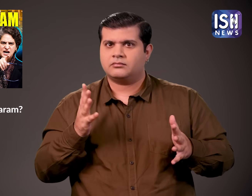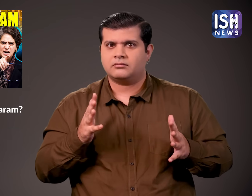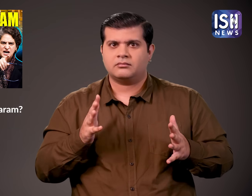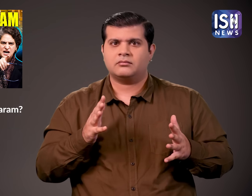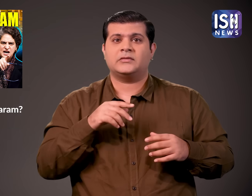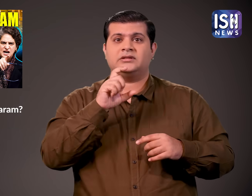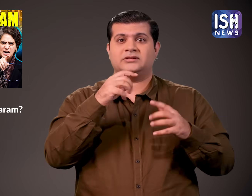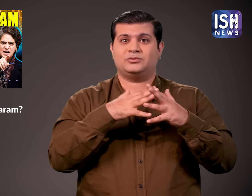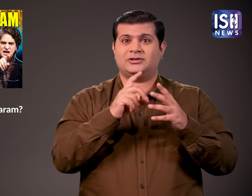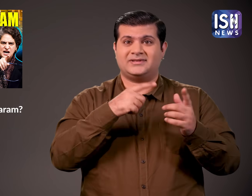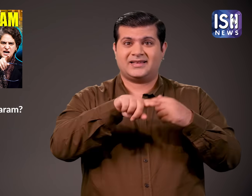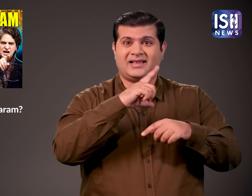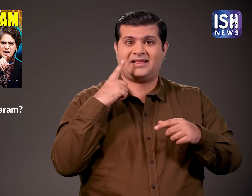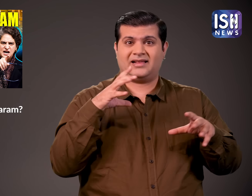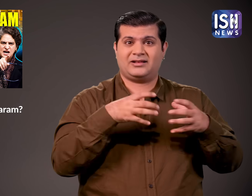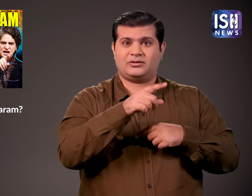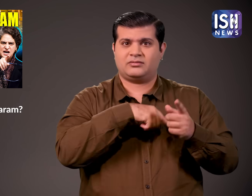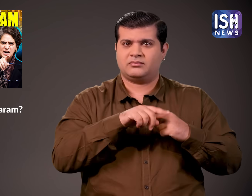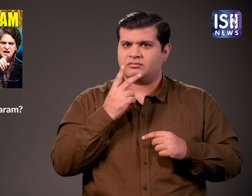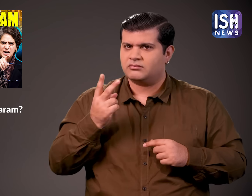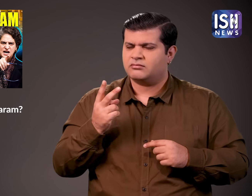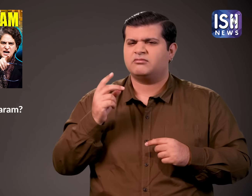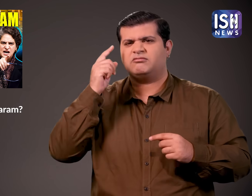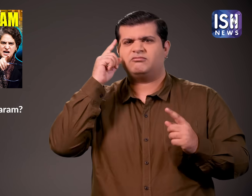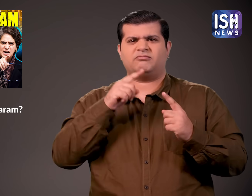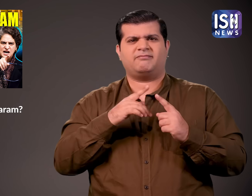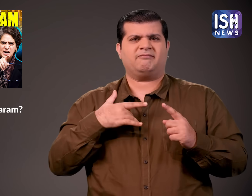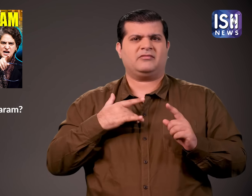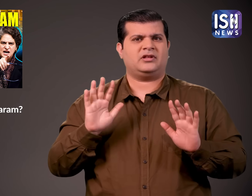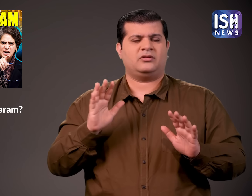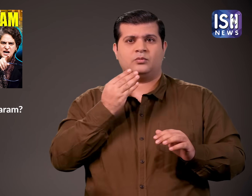To accommodate these concerns, the CWC chose not to adopt the full song.